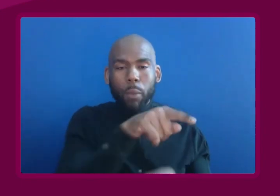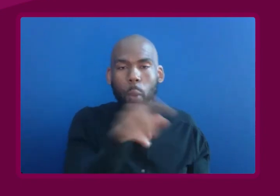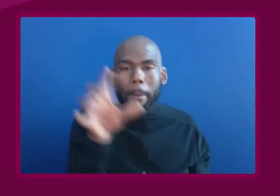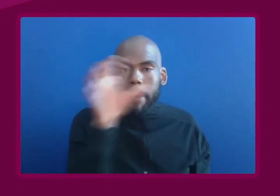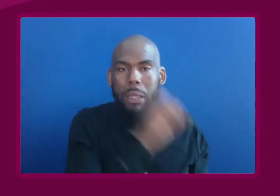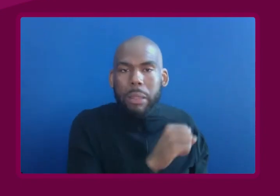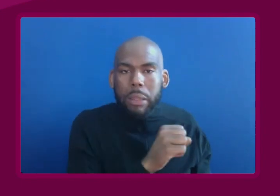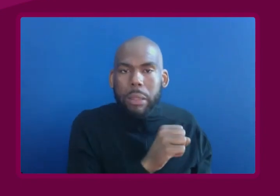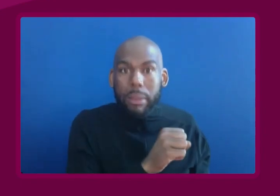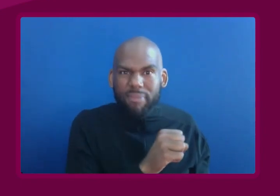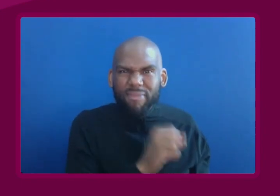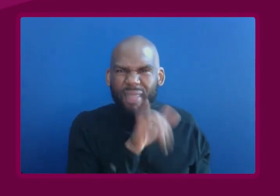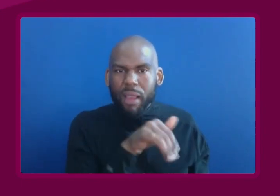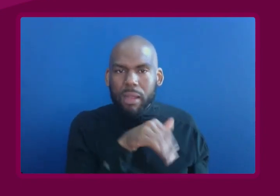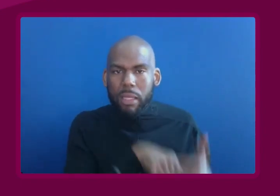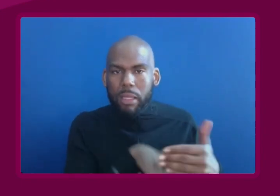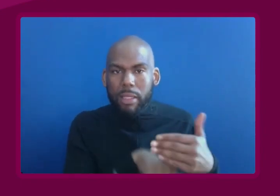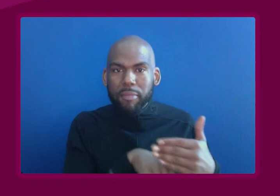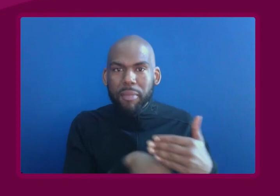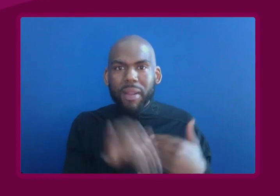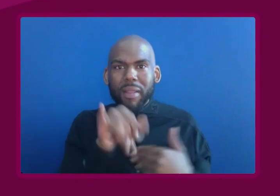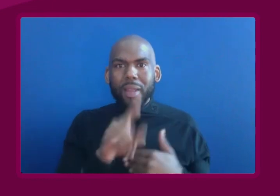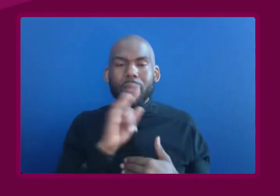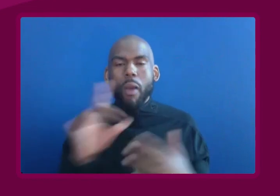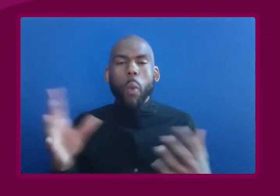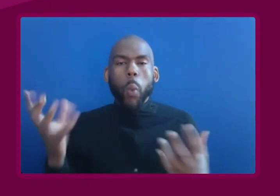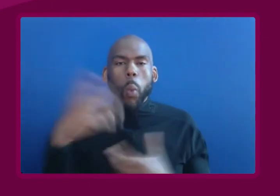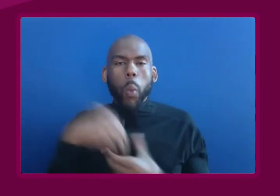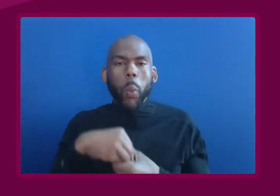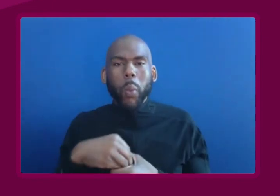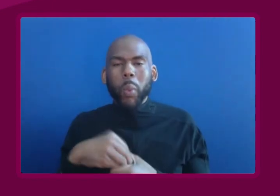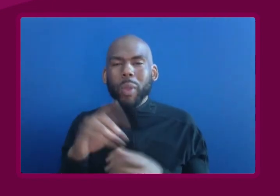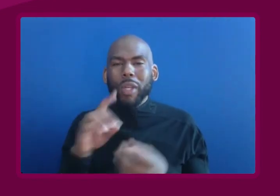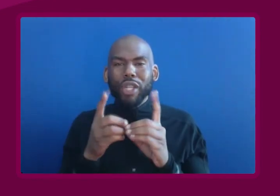And I think that that just encapsulates everything about digital accessibility.